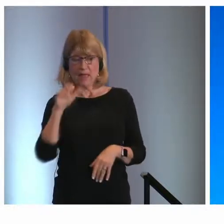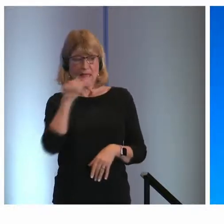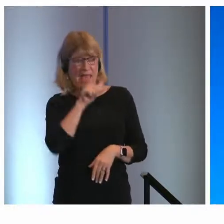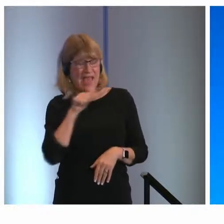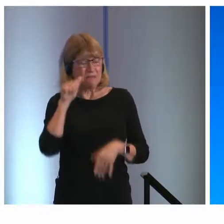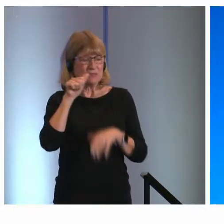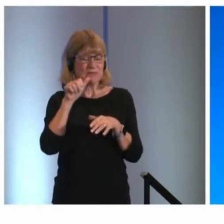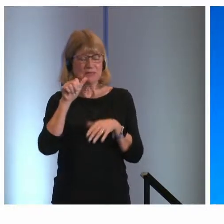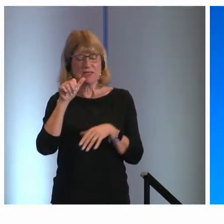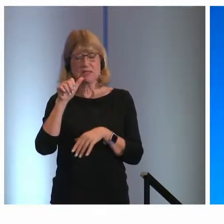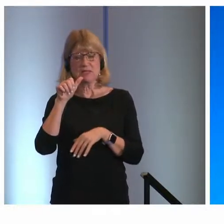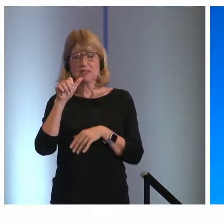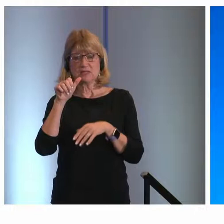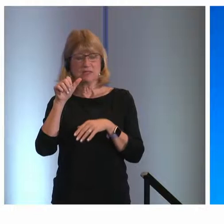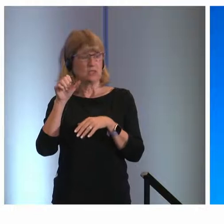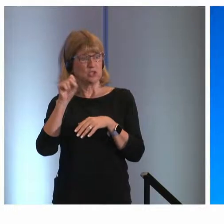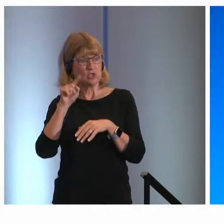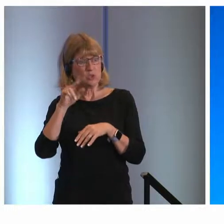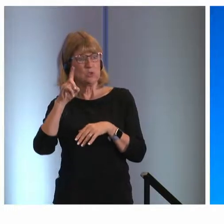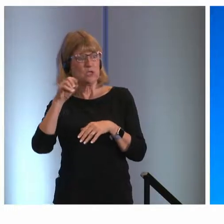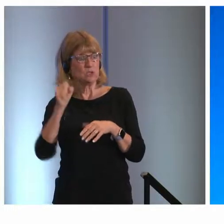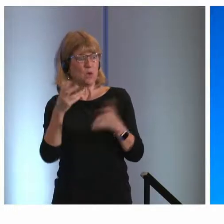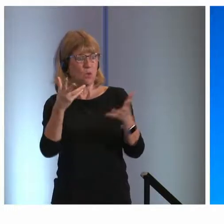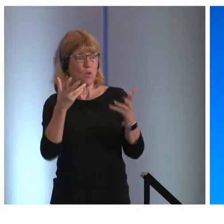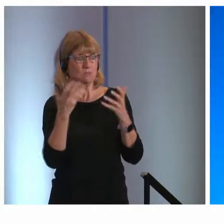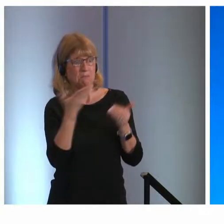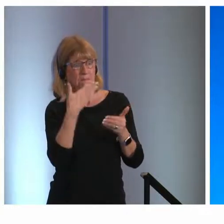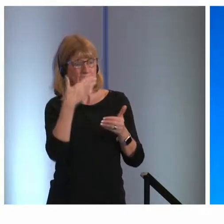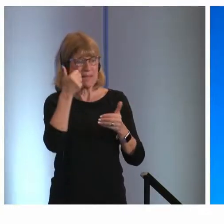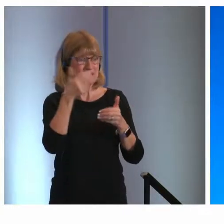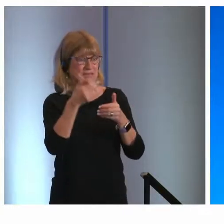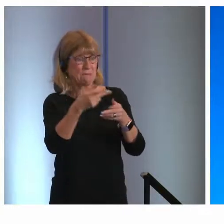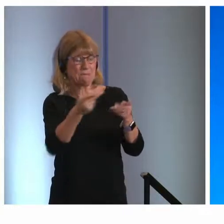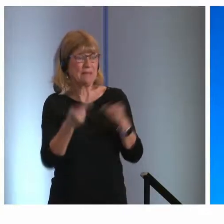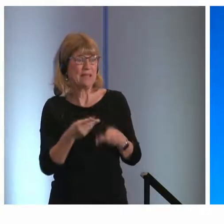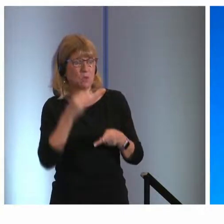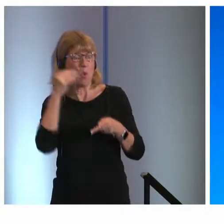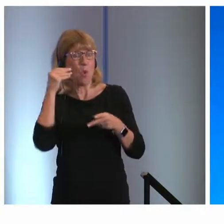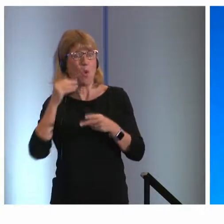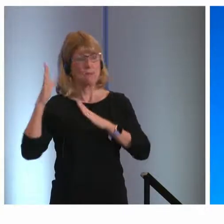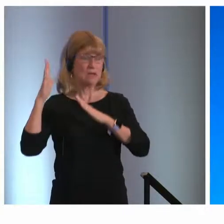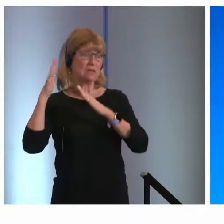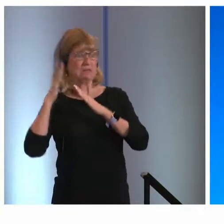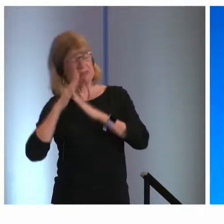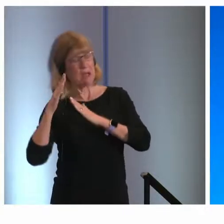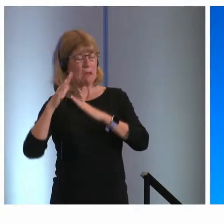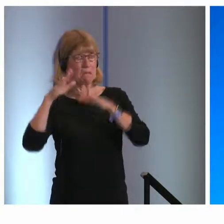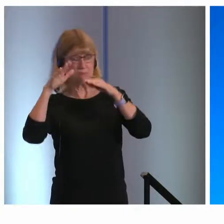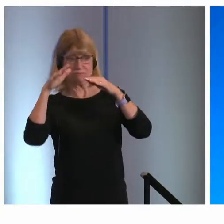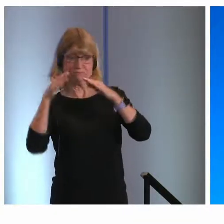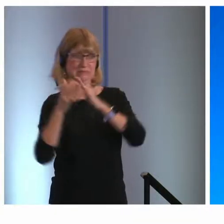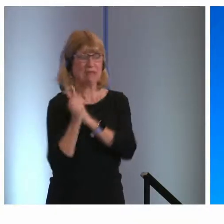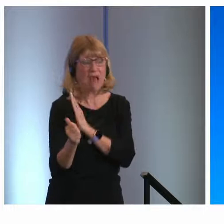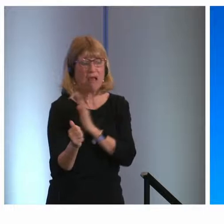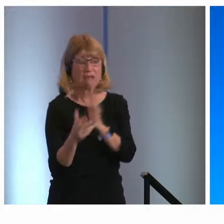policy, and playbook; and their inclusion policy, is the --